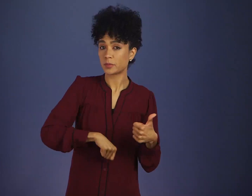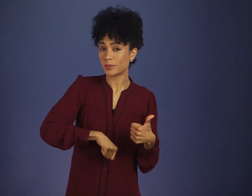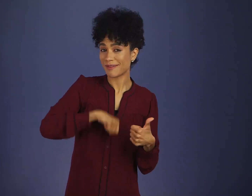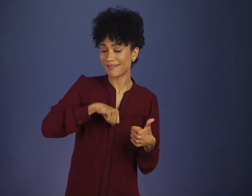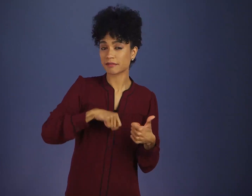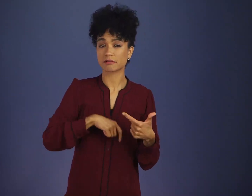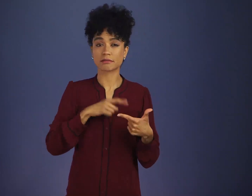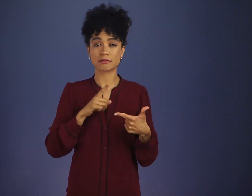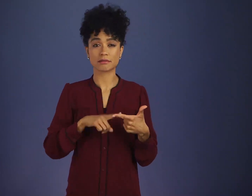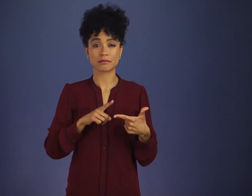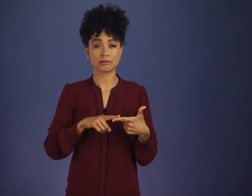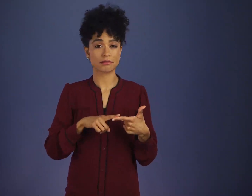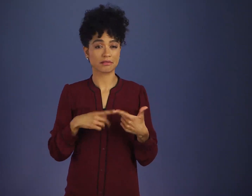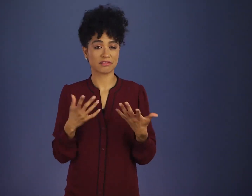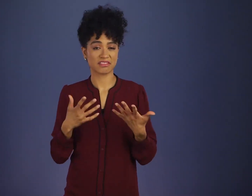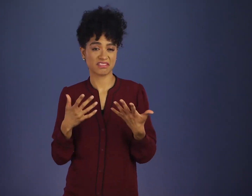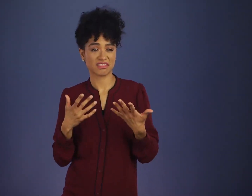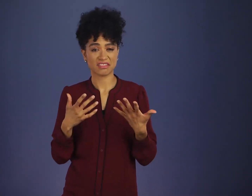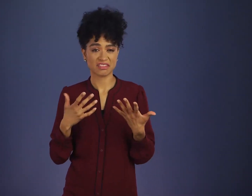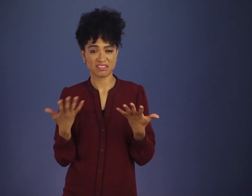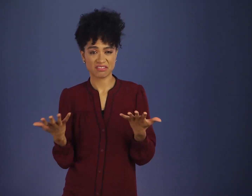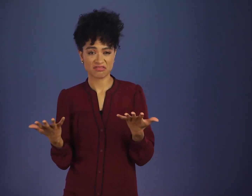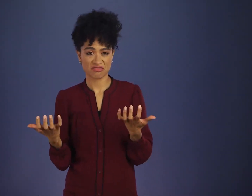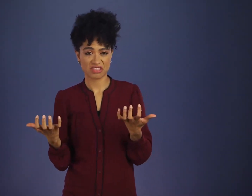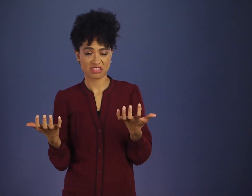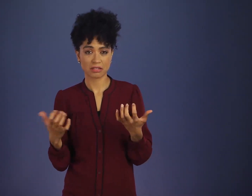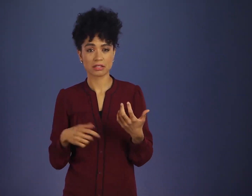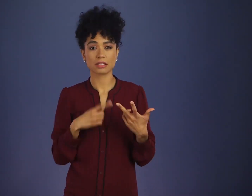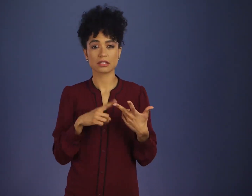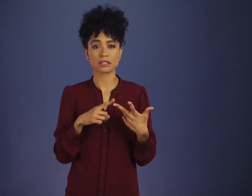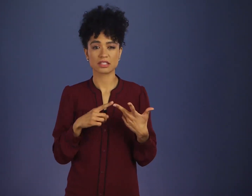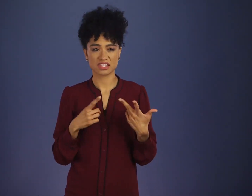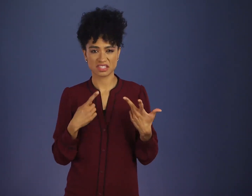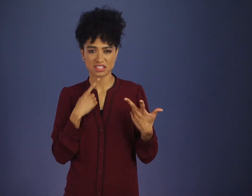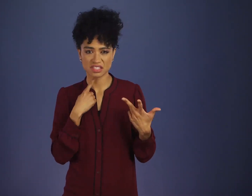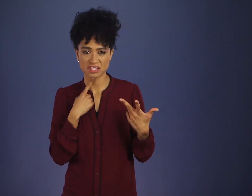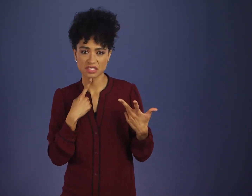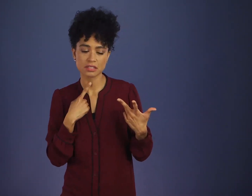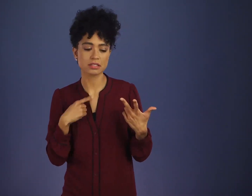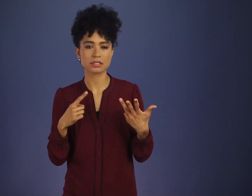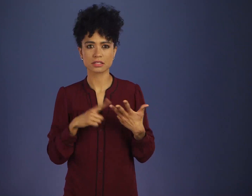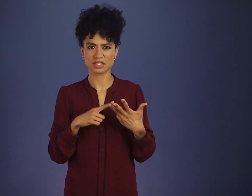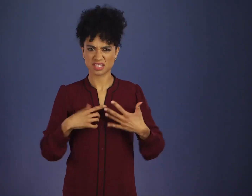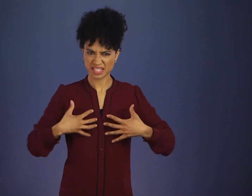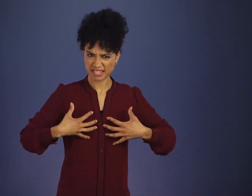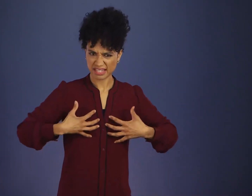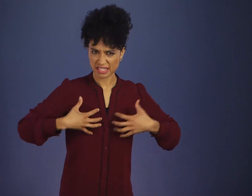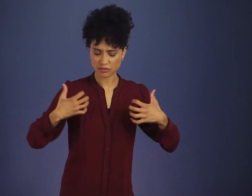greed, lust, anger, gluttony, envy, and sloth.